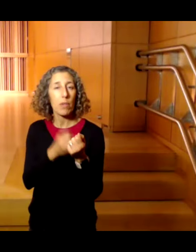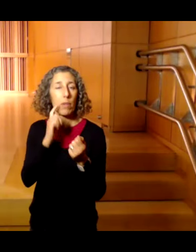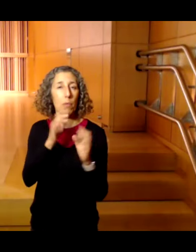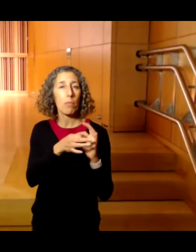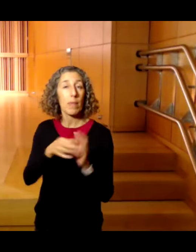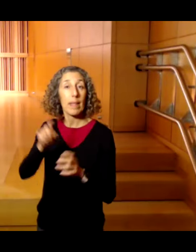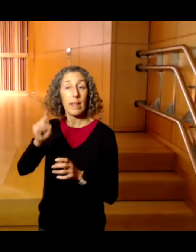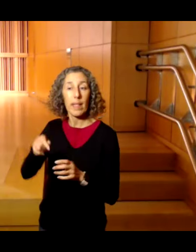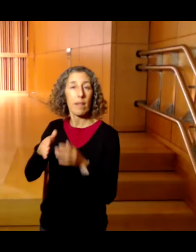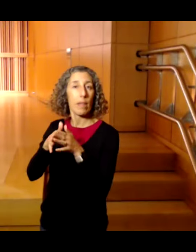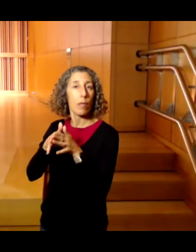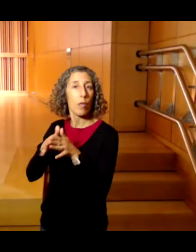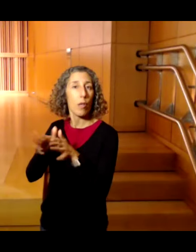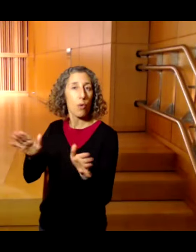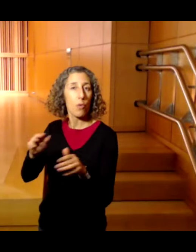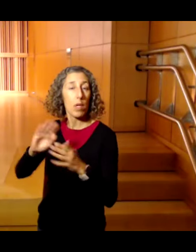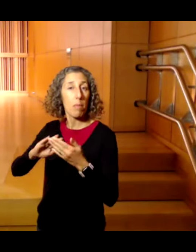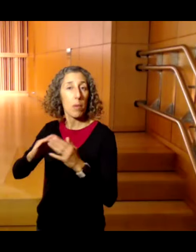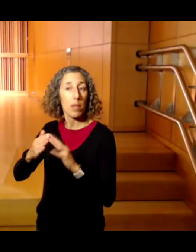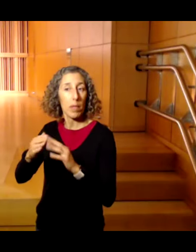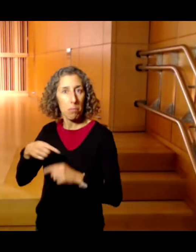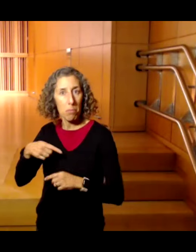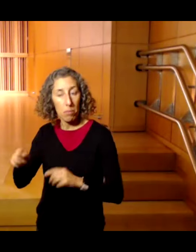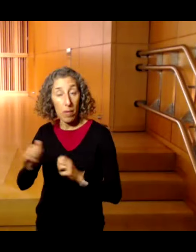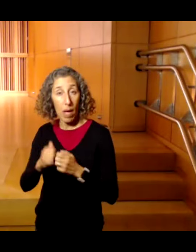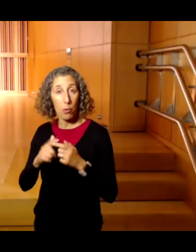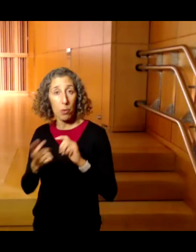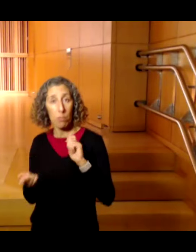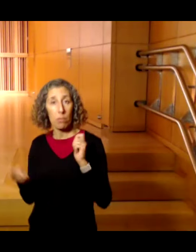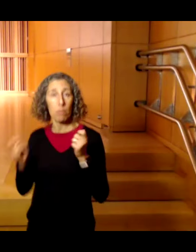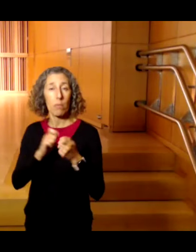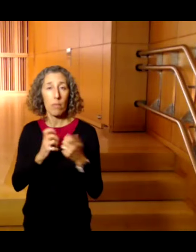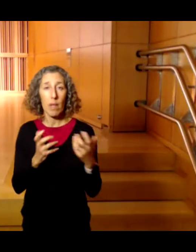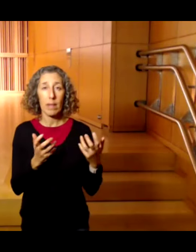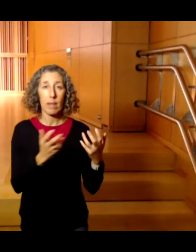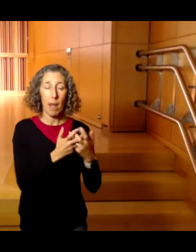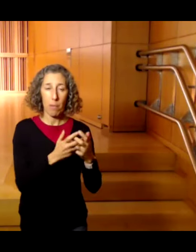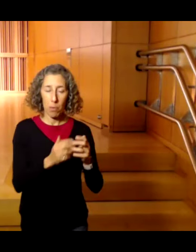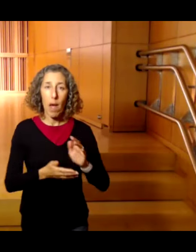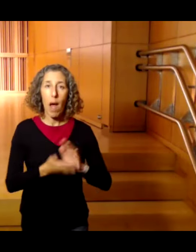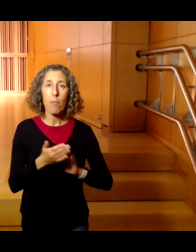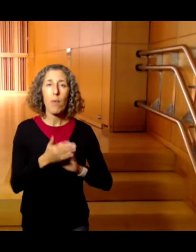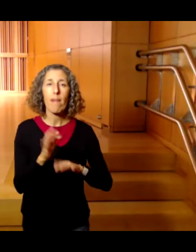I cannot be exactly certain how that adaption. should operate practically.